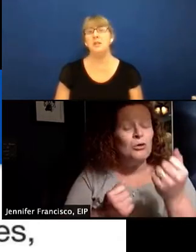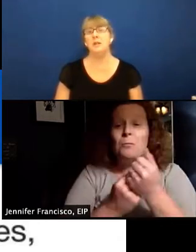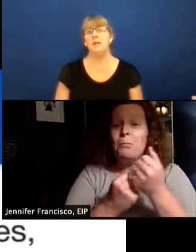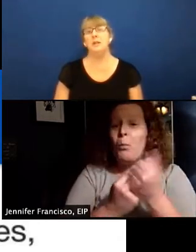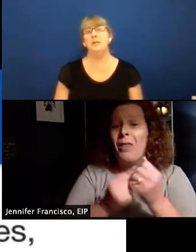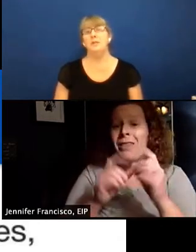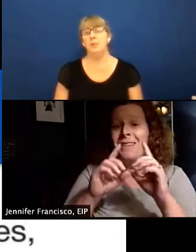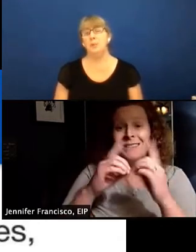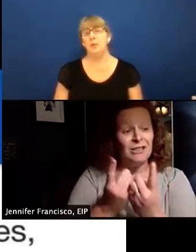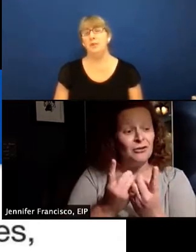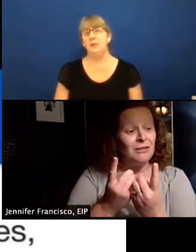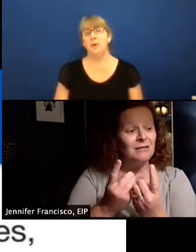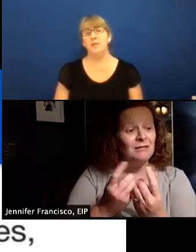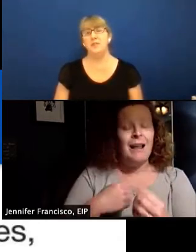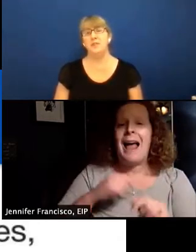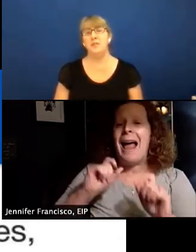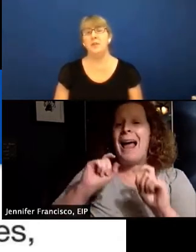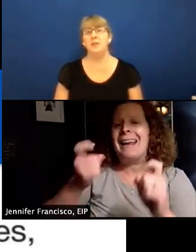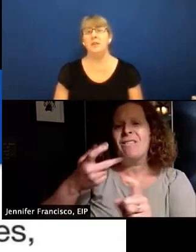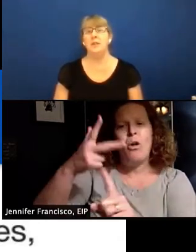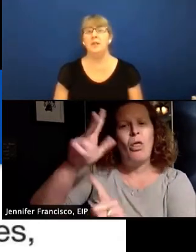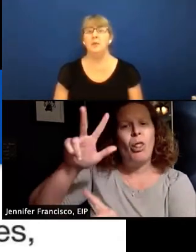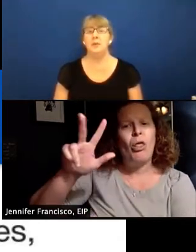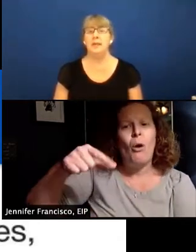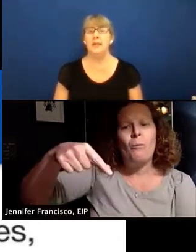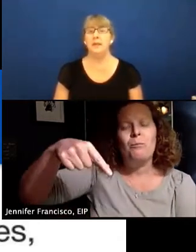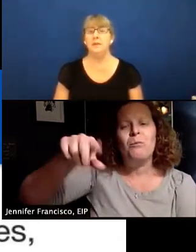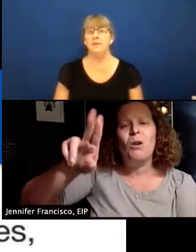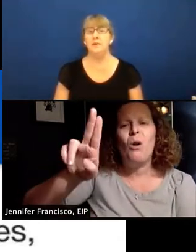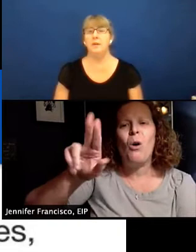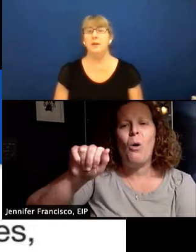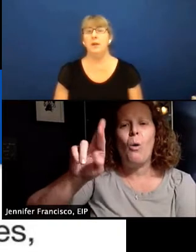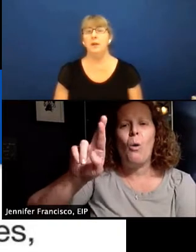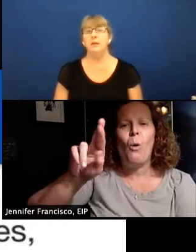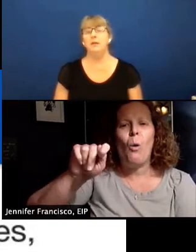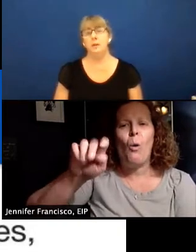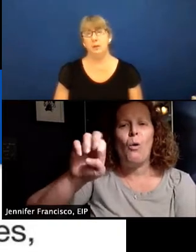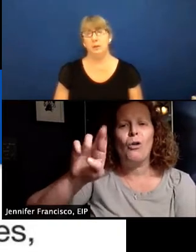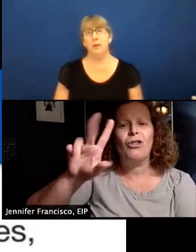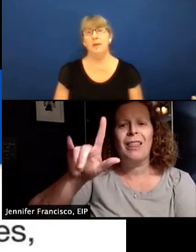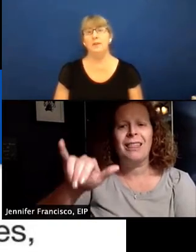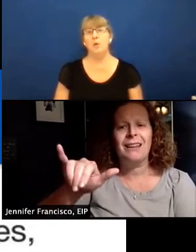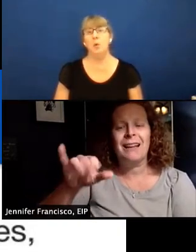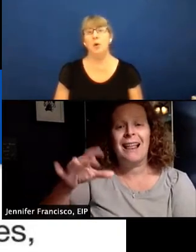So, we support the district, and we give every quarter.